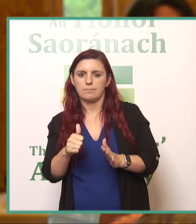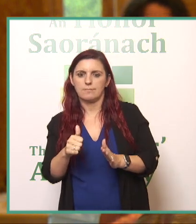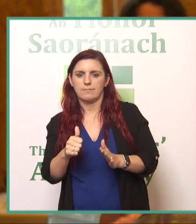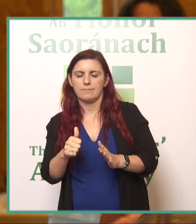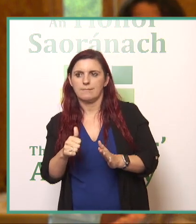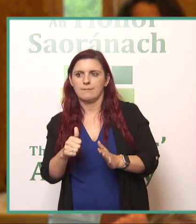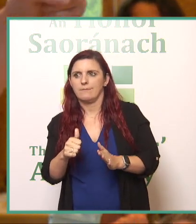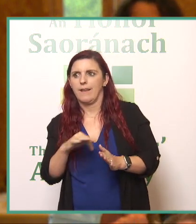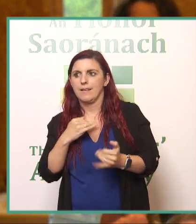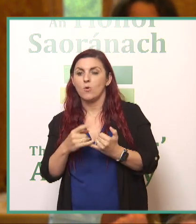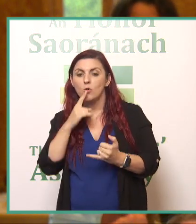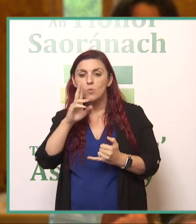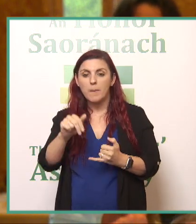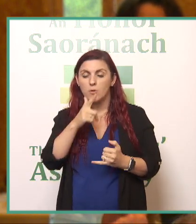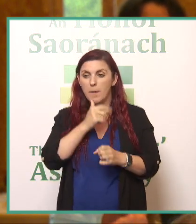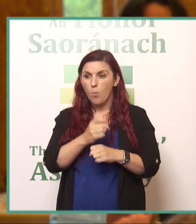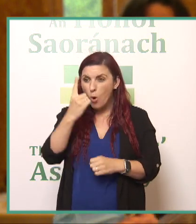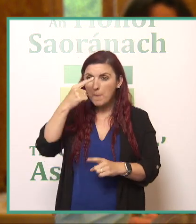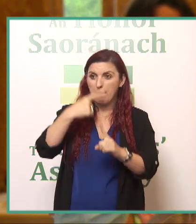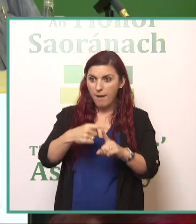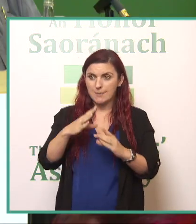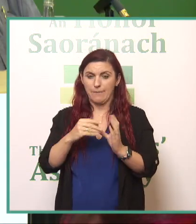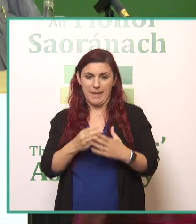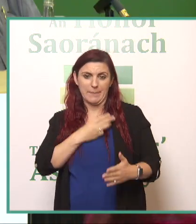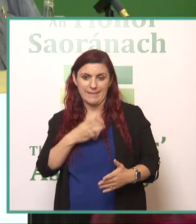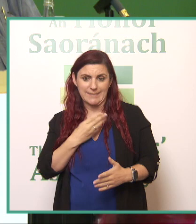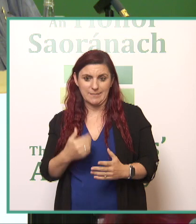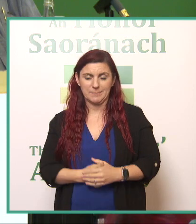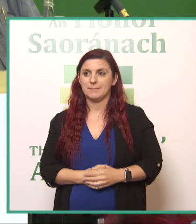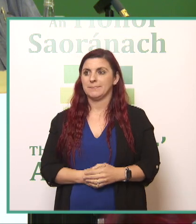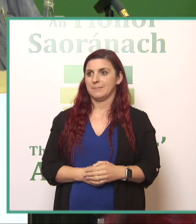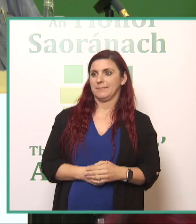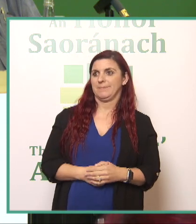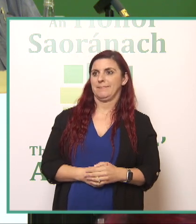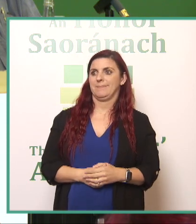thing through your tree Journeys please so this wasn't the question we discussed in the group but